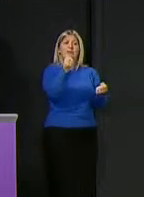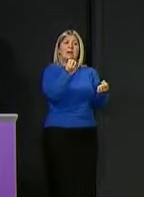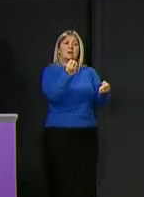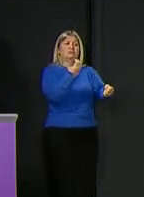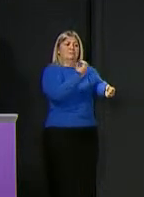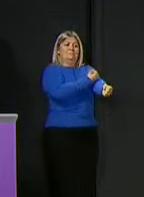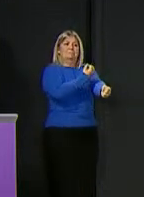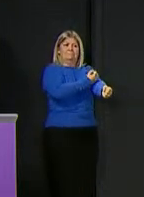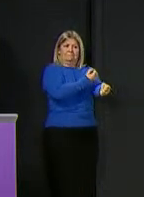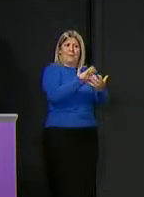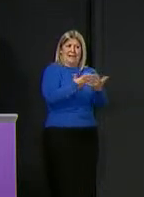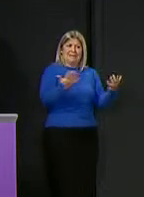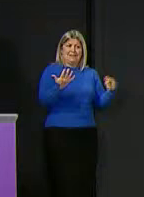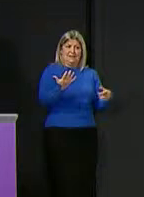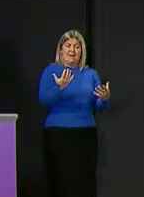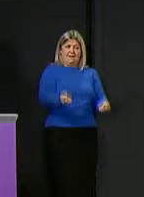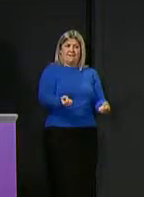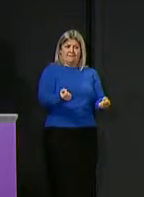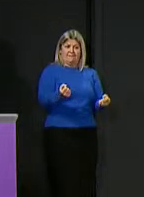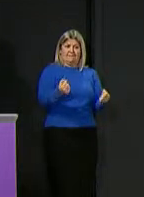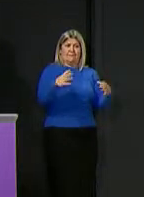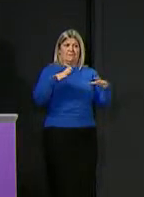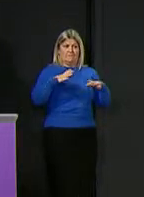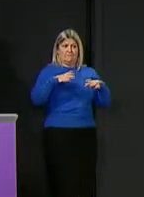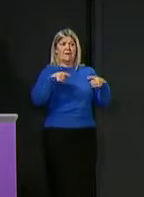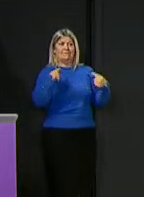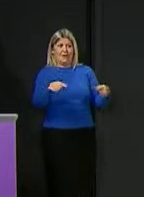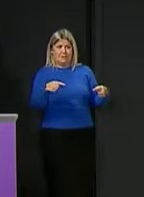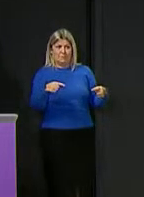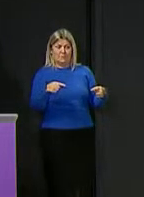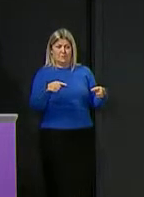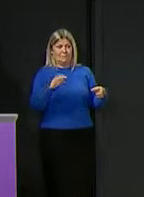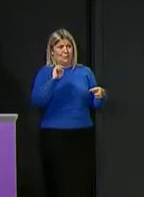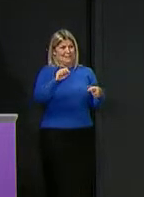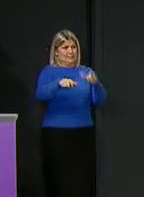and he is concerned about possible delays in getting the rest of what he needs in time for